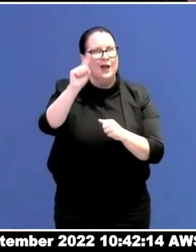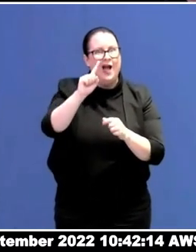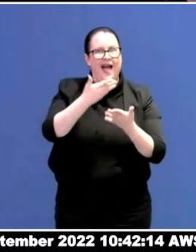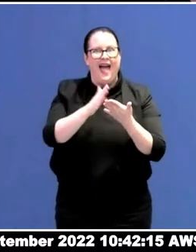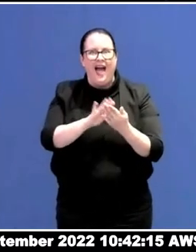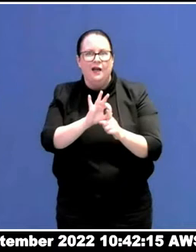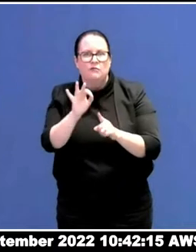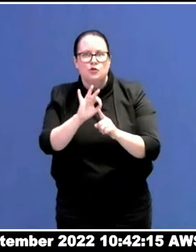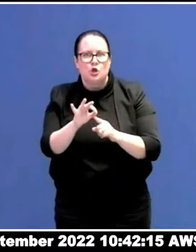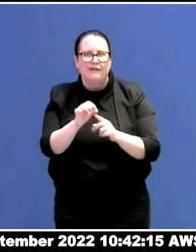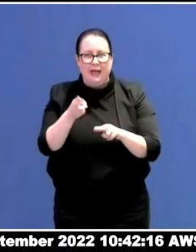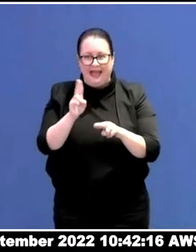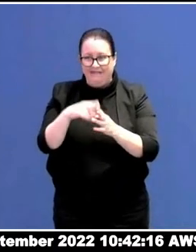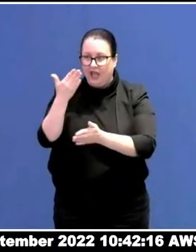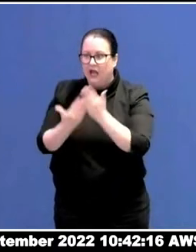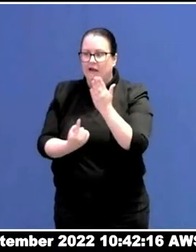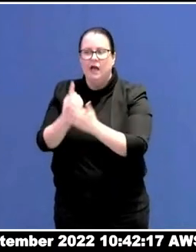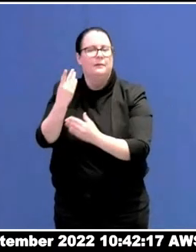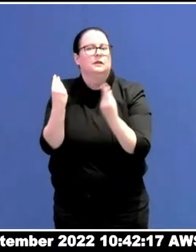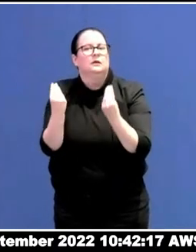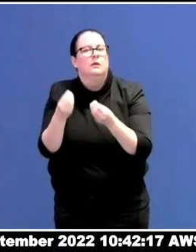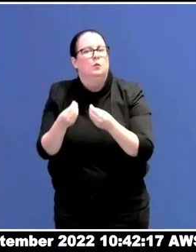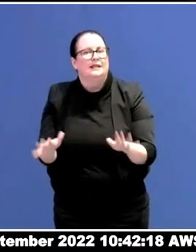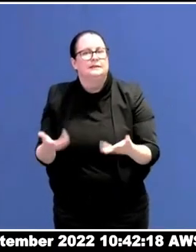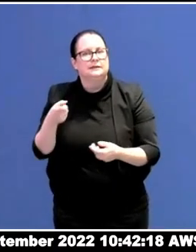the implementation it, to me, doesn't mean a great deal.